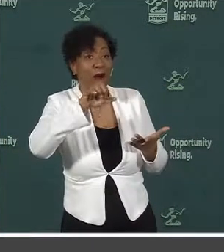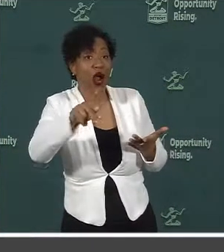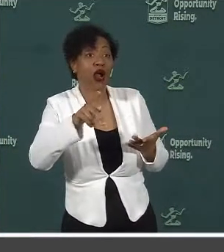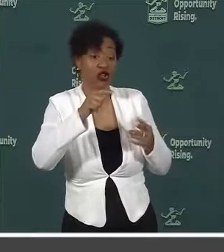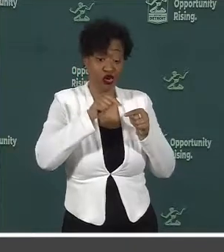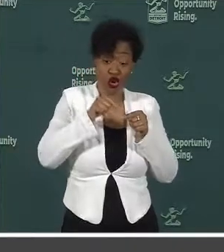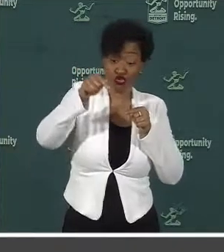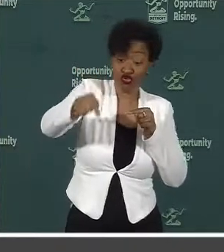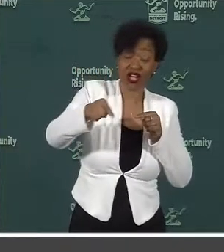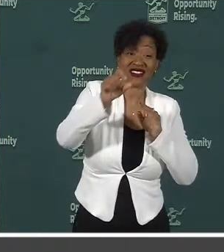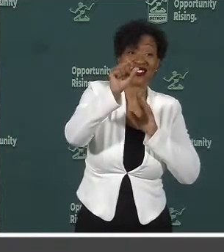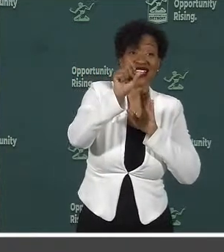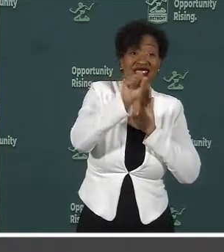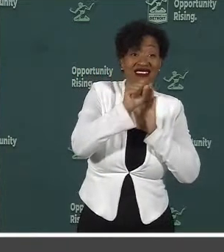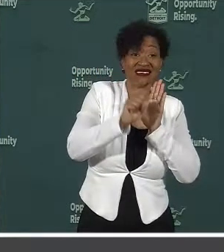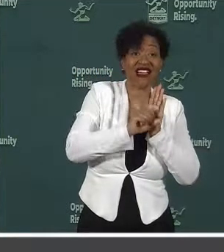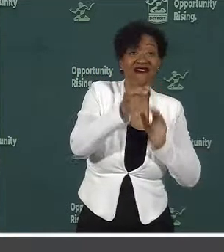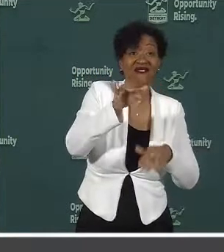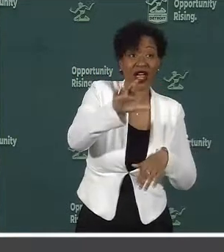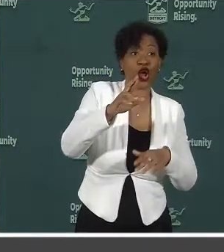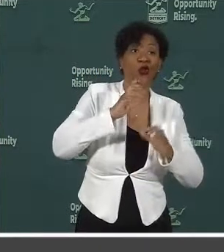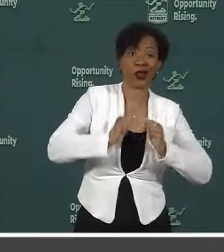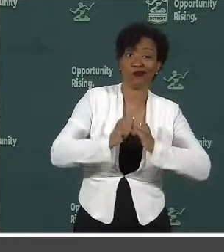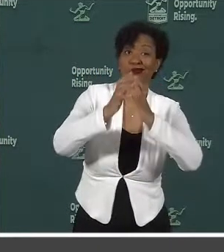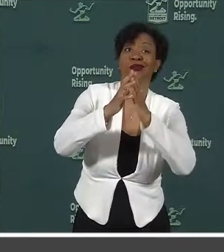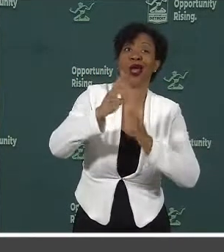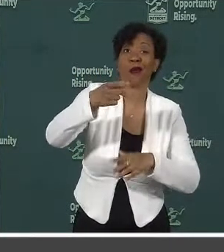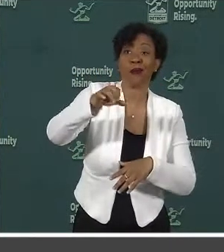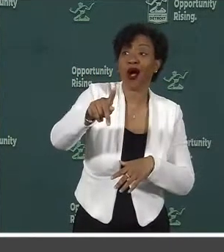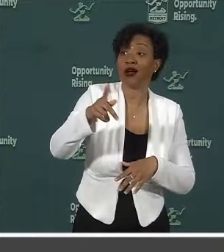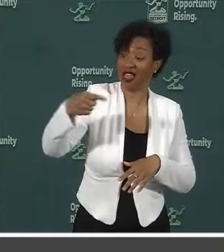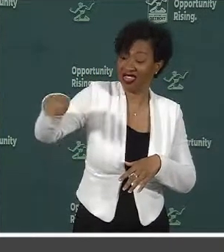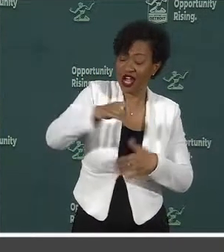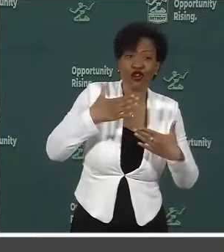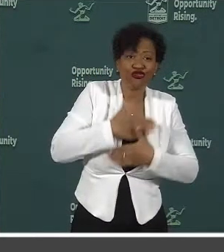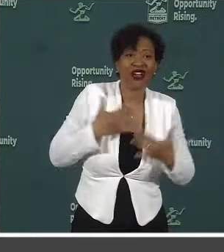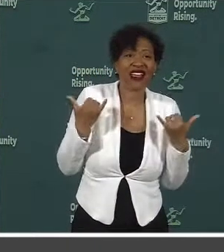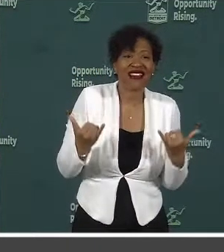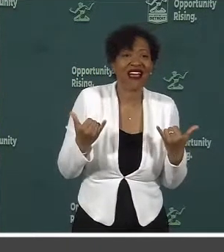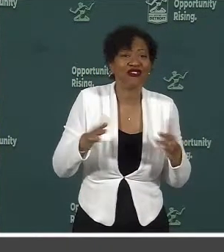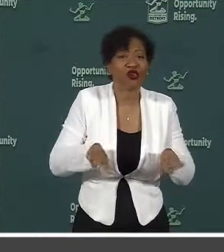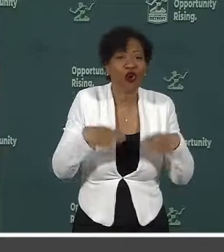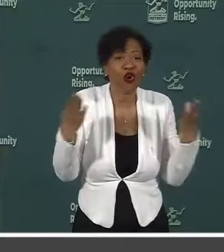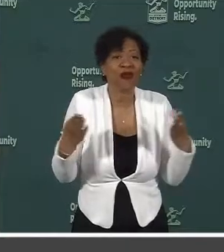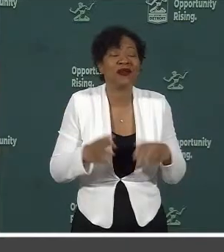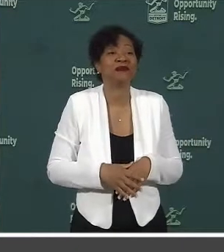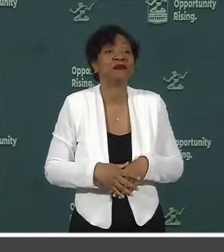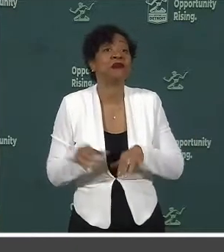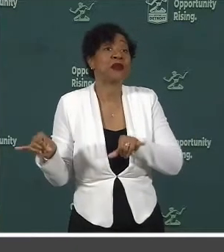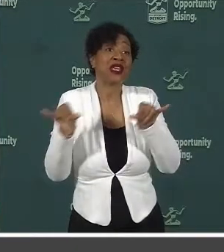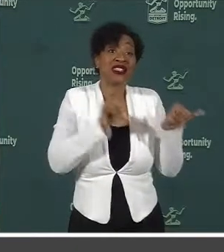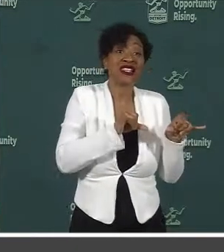BUILT A BRAND NEW PARK THAT'S ALREADY BEING ENJOYED BY THE NEIGHBORS THEN I WENT OVER AT THE SAME MEETING WITH THE NEIGHBORS TO THE EAST AND THEY